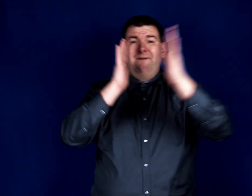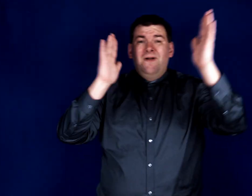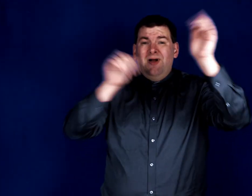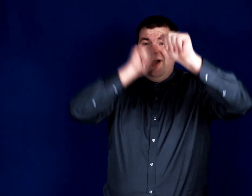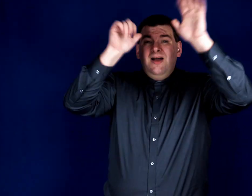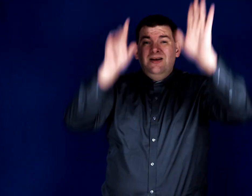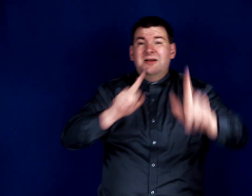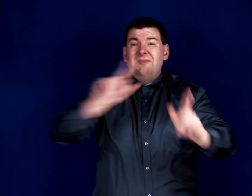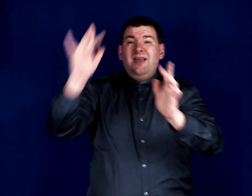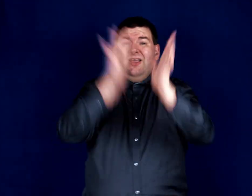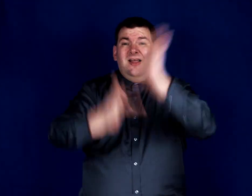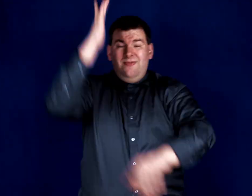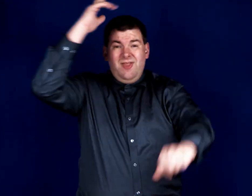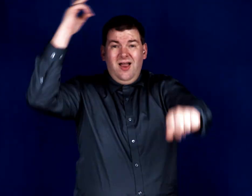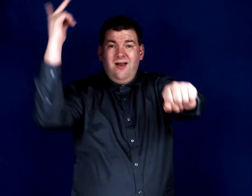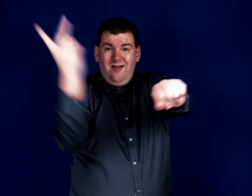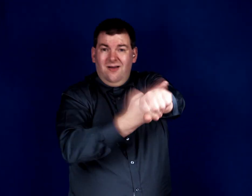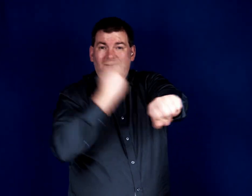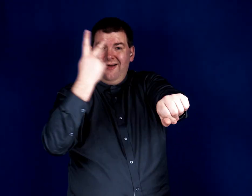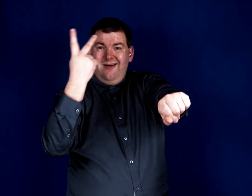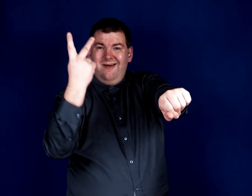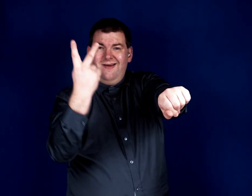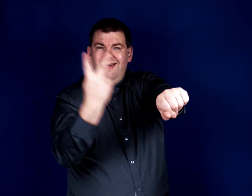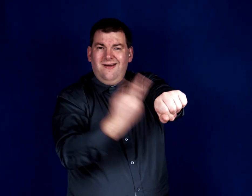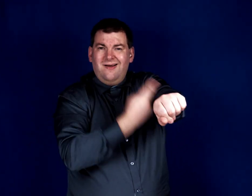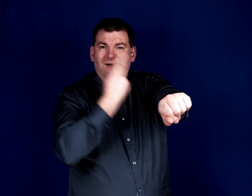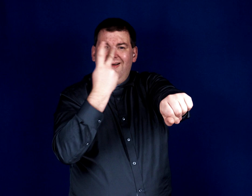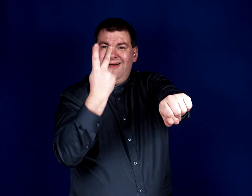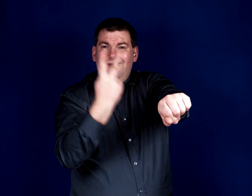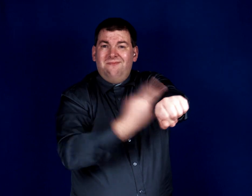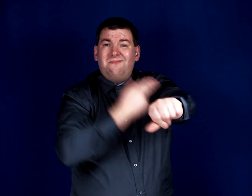Blessed be the Lamb,